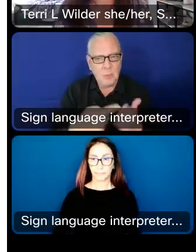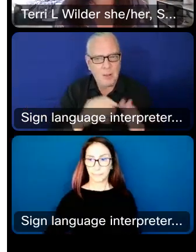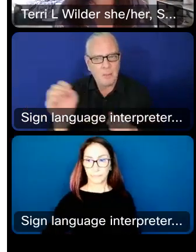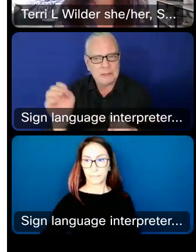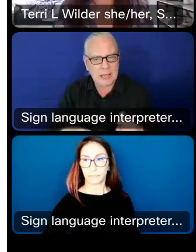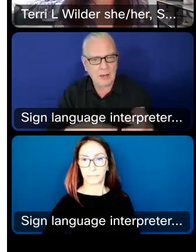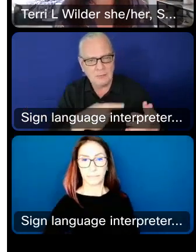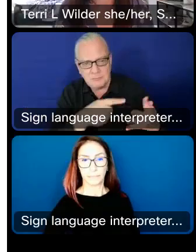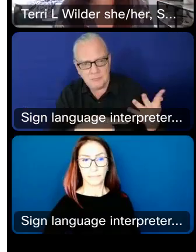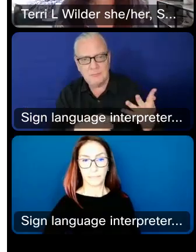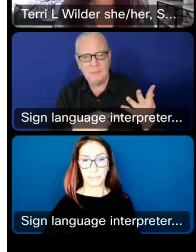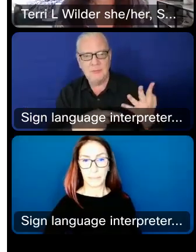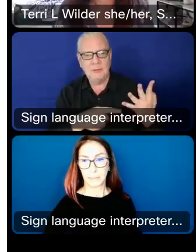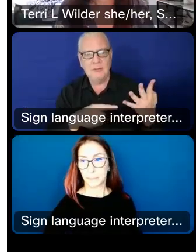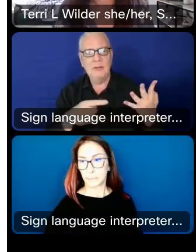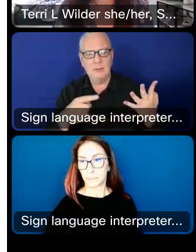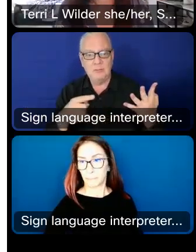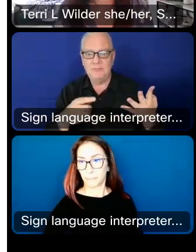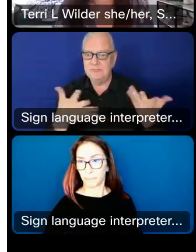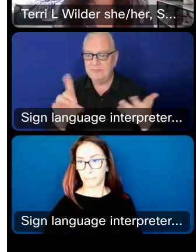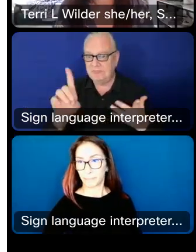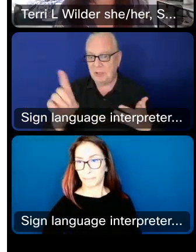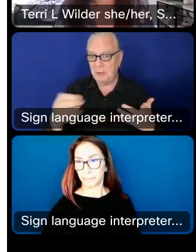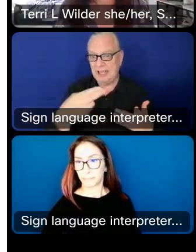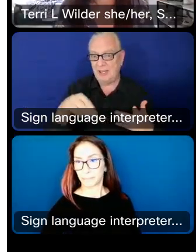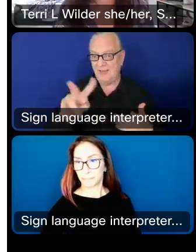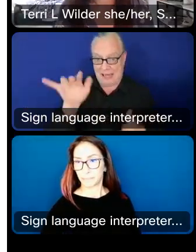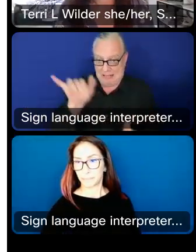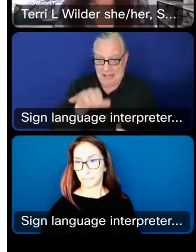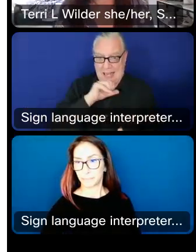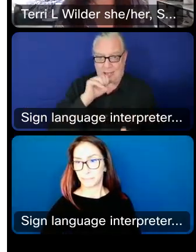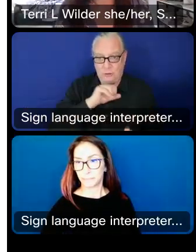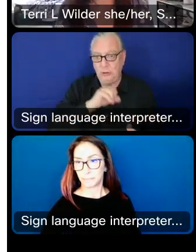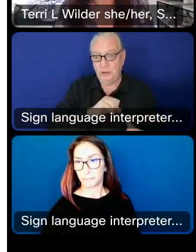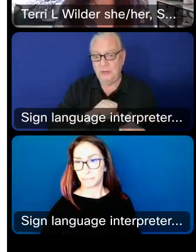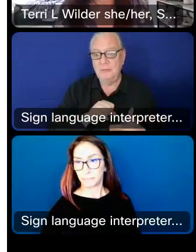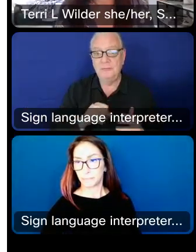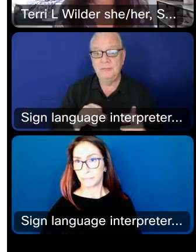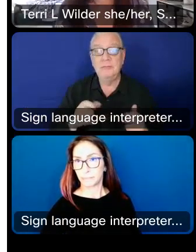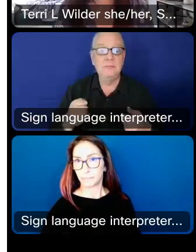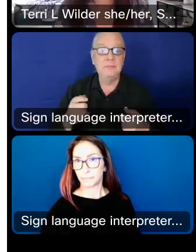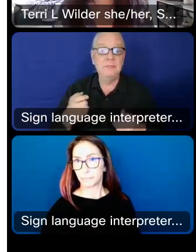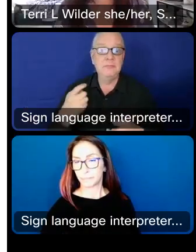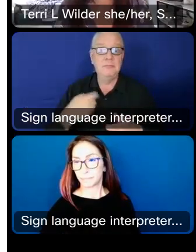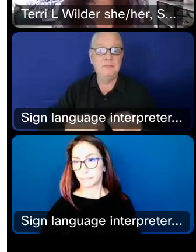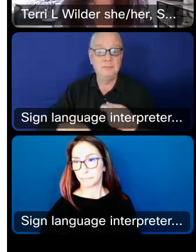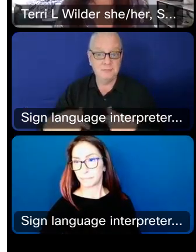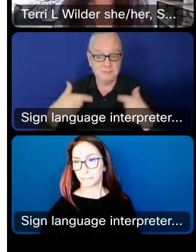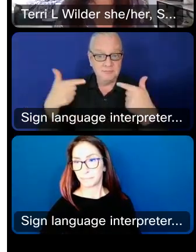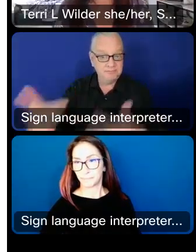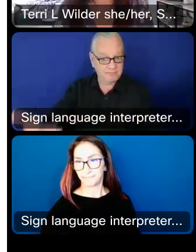age cohorts that were diagnosed with HIV. Next slide, please.